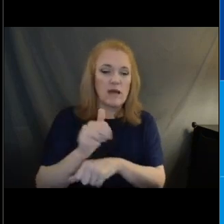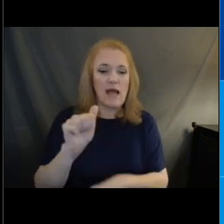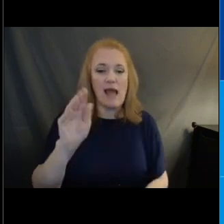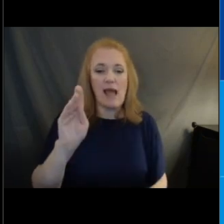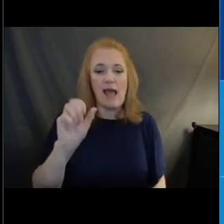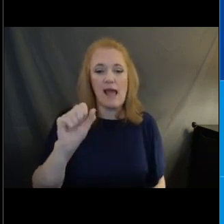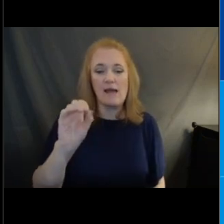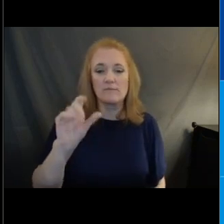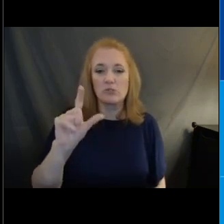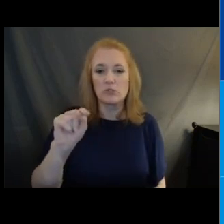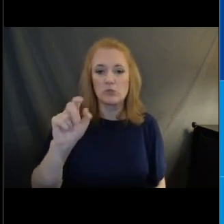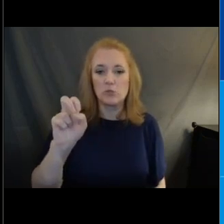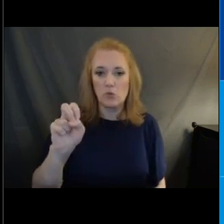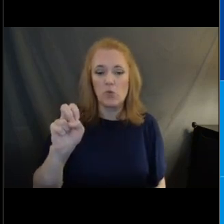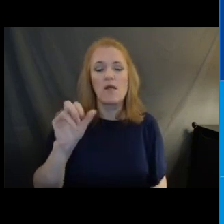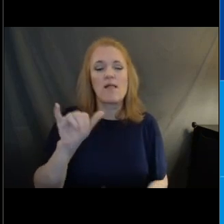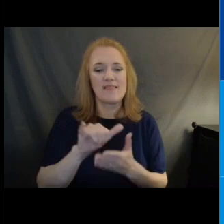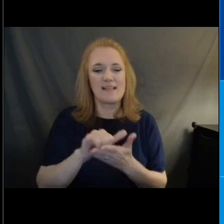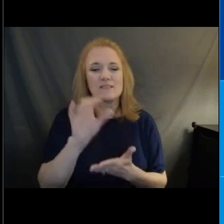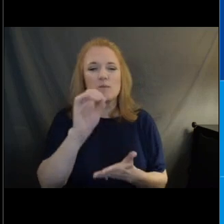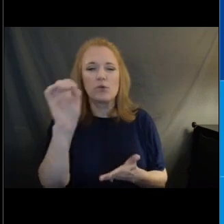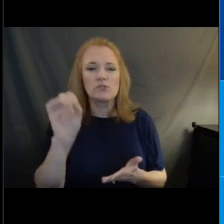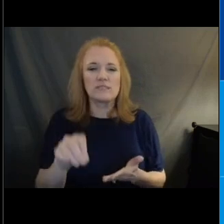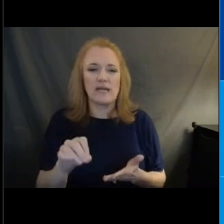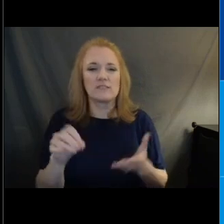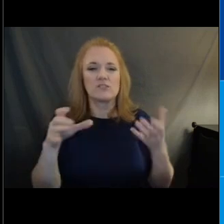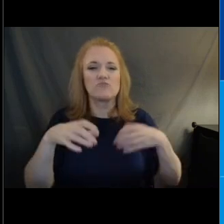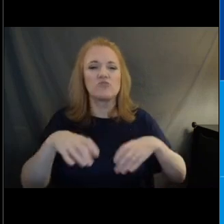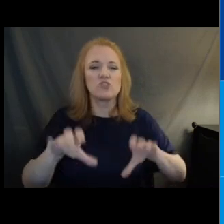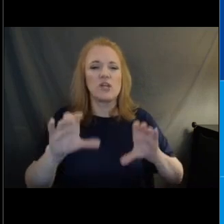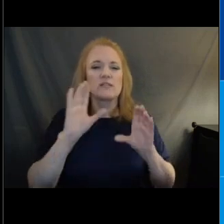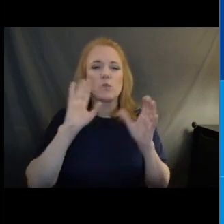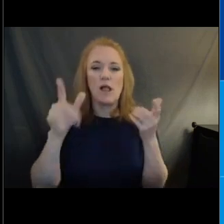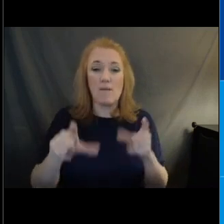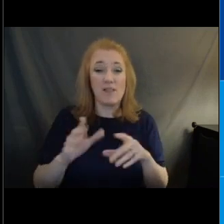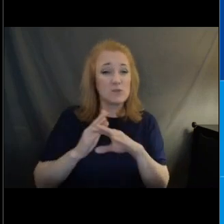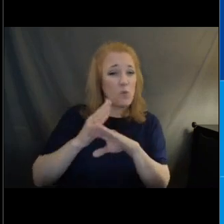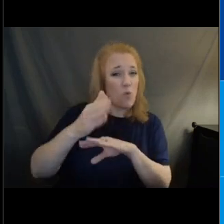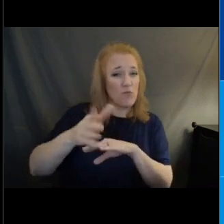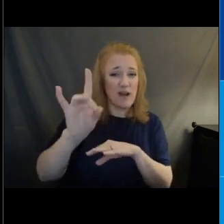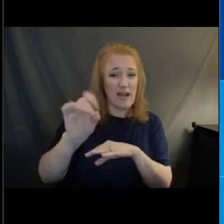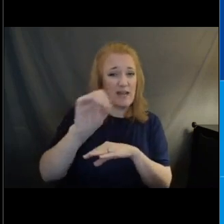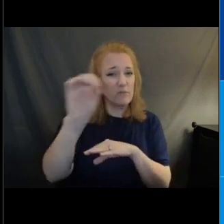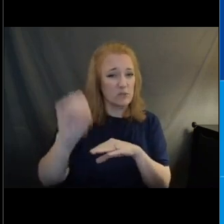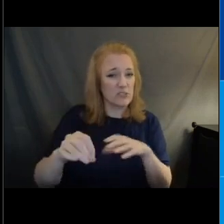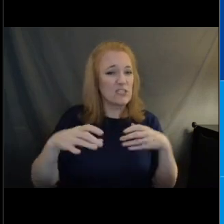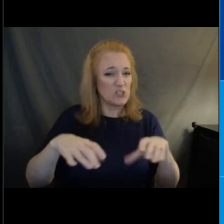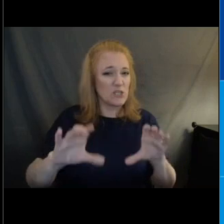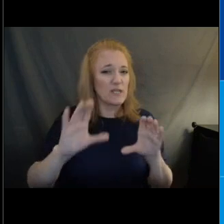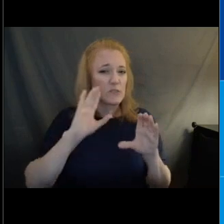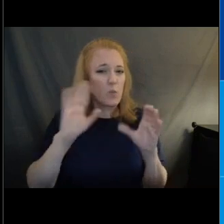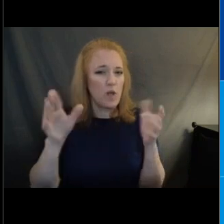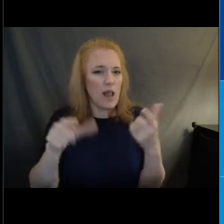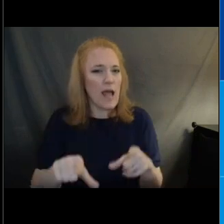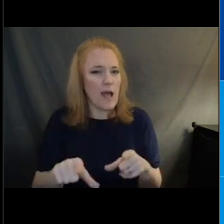for a period exceeding the 85th percentile of the historical range. And if you click one more time,